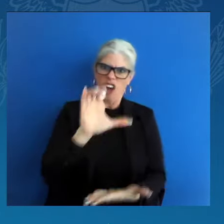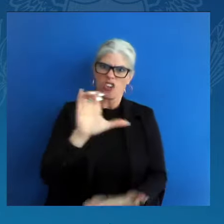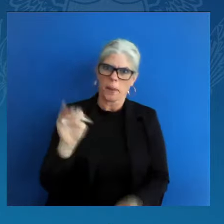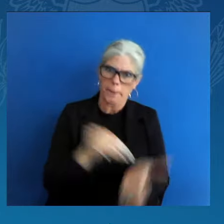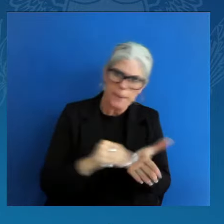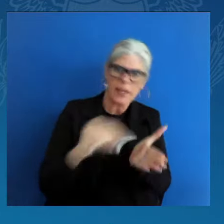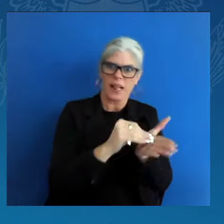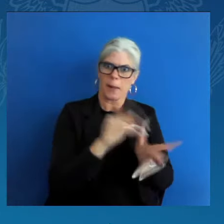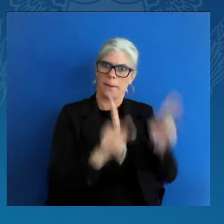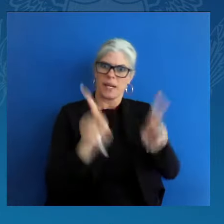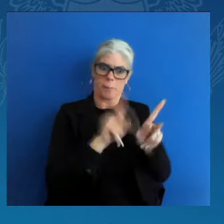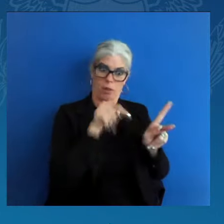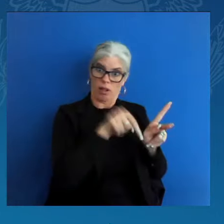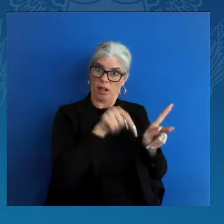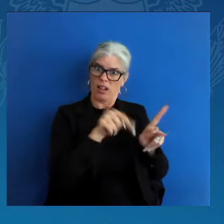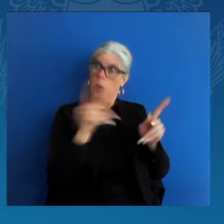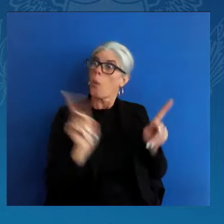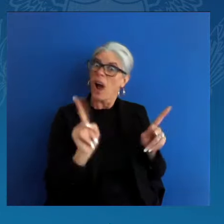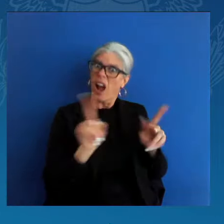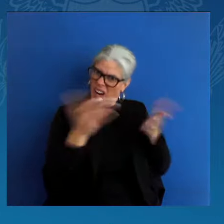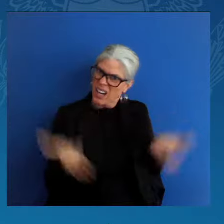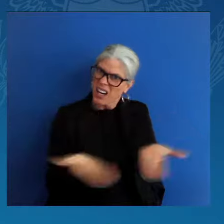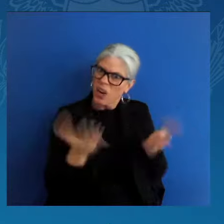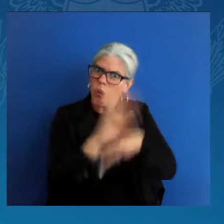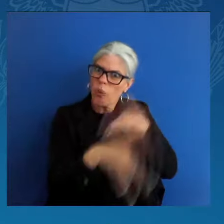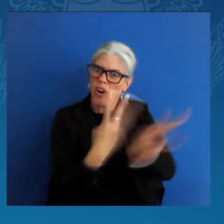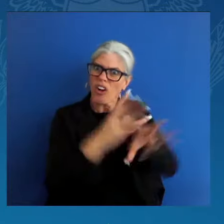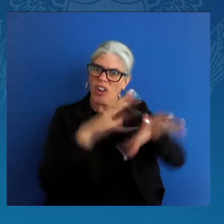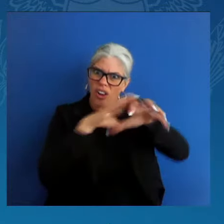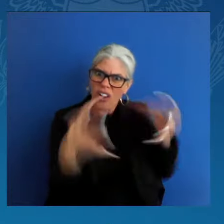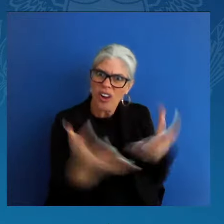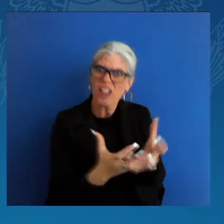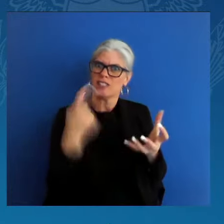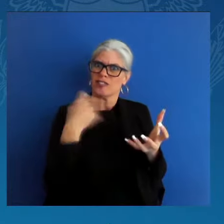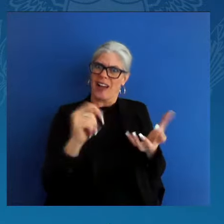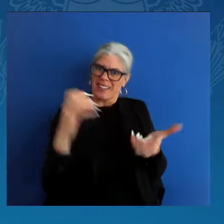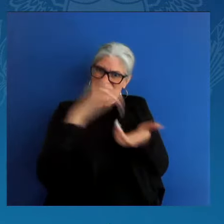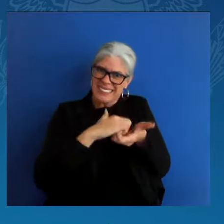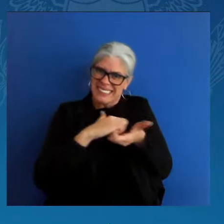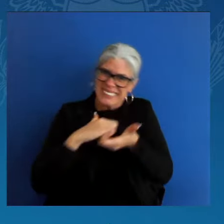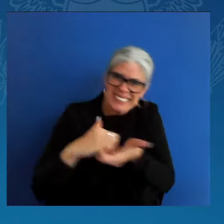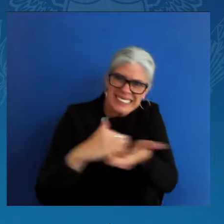My second area of focus today is the need to establish and strengthen international rules and norms